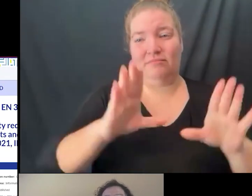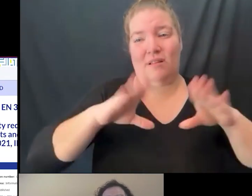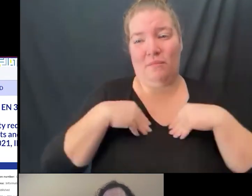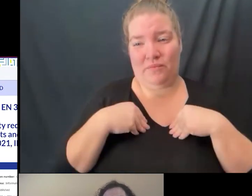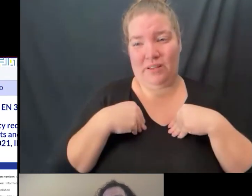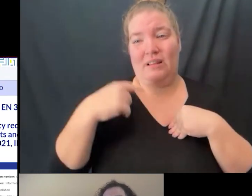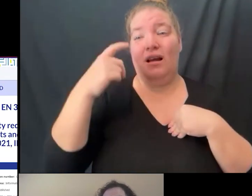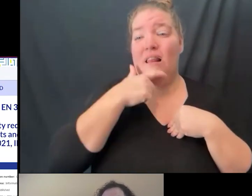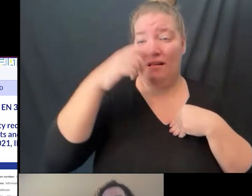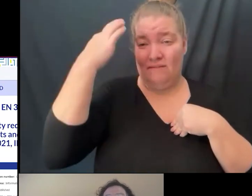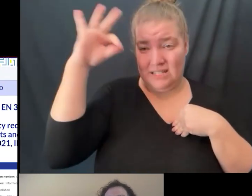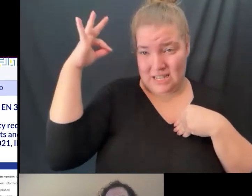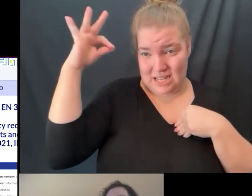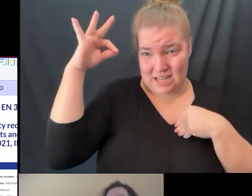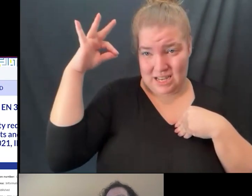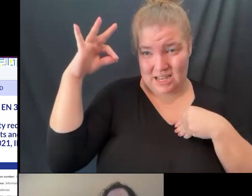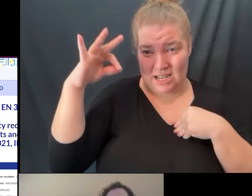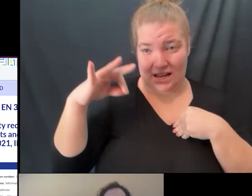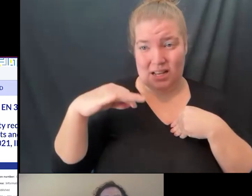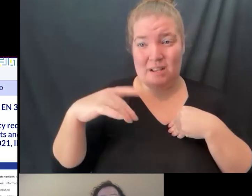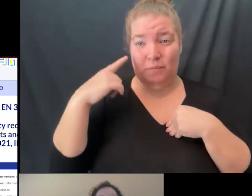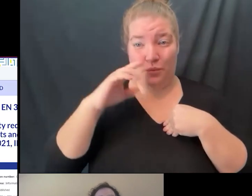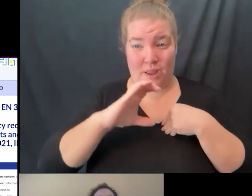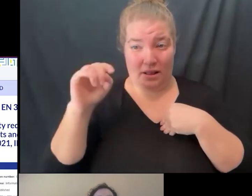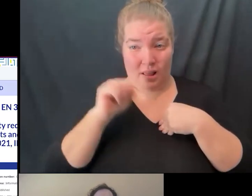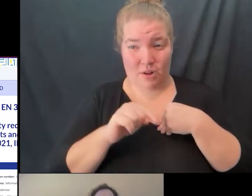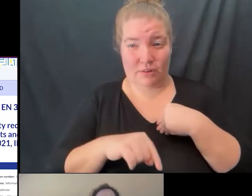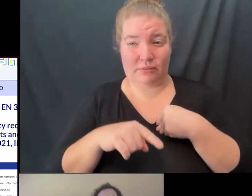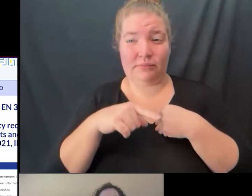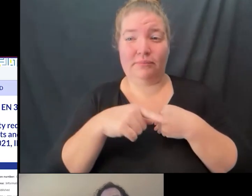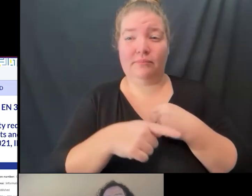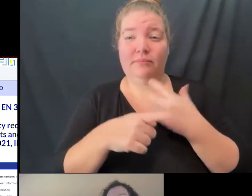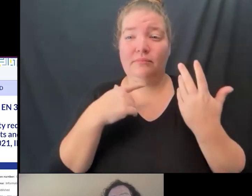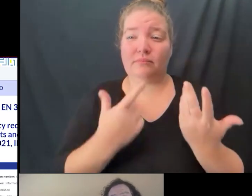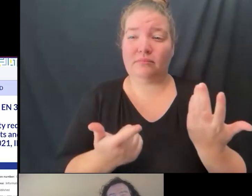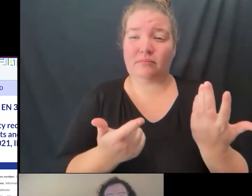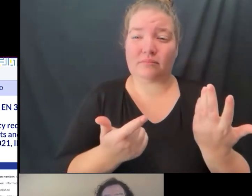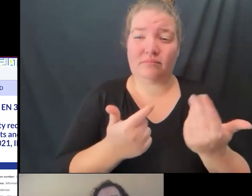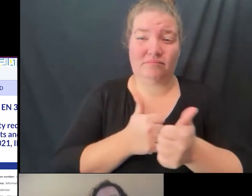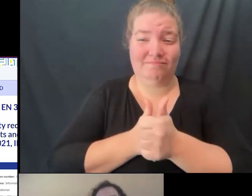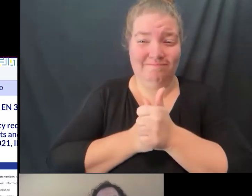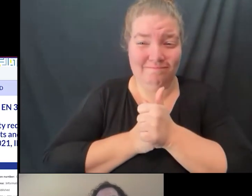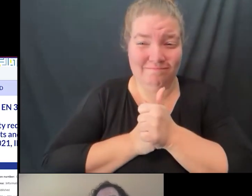in both English and French. The European norms only published in English. So now we have an English and French version for Canada,